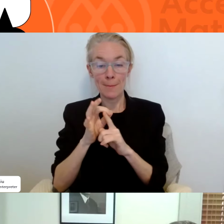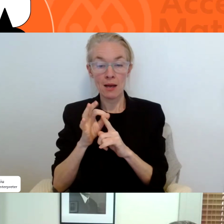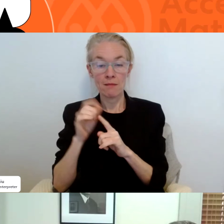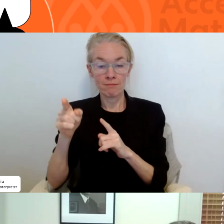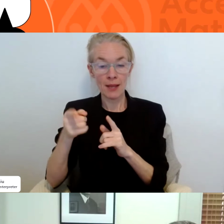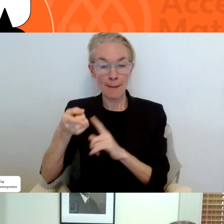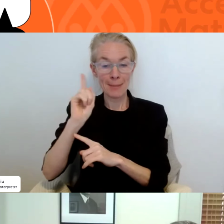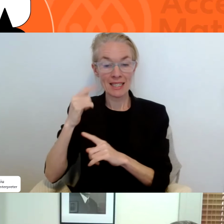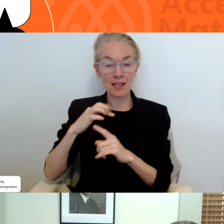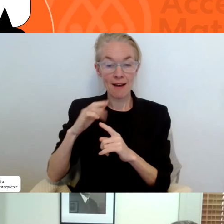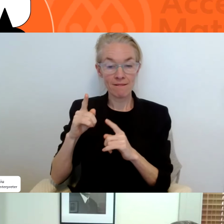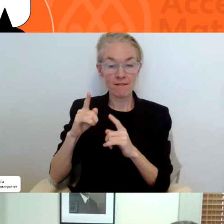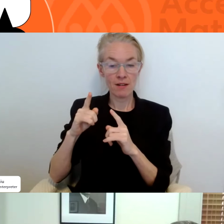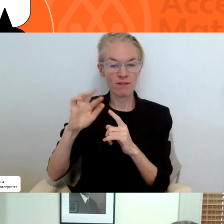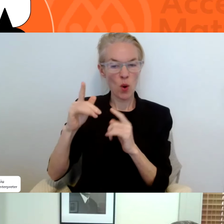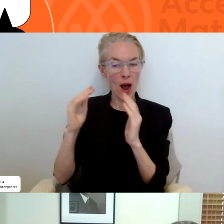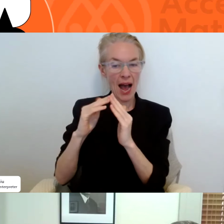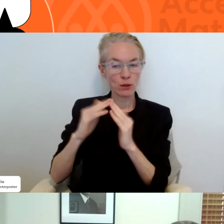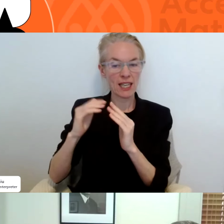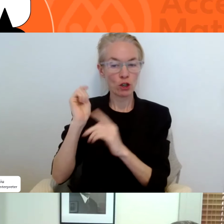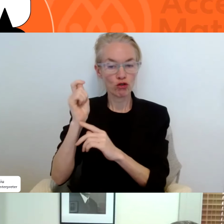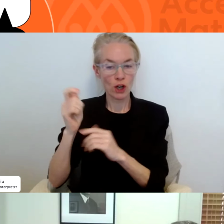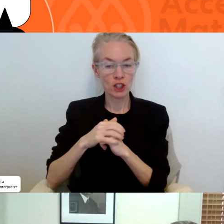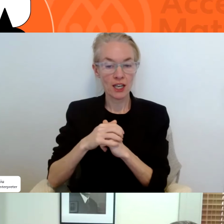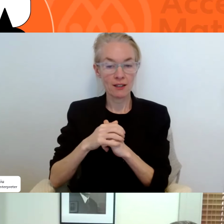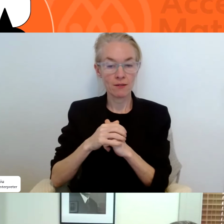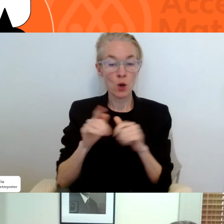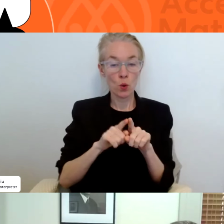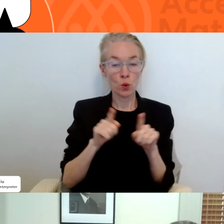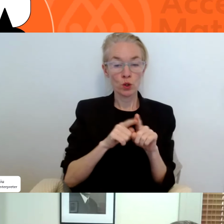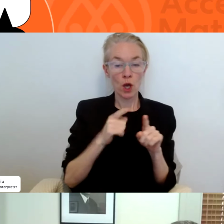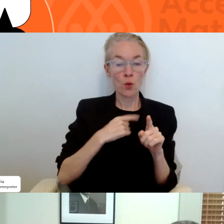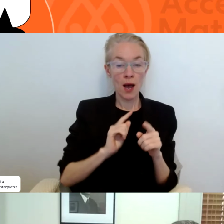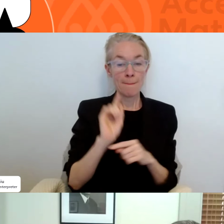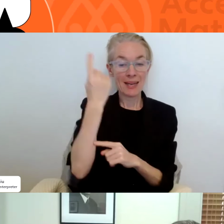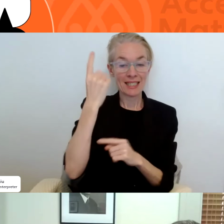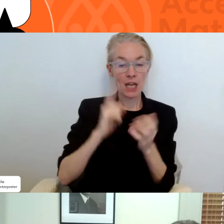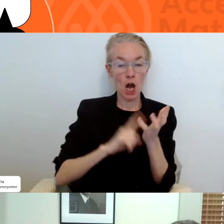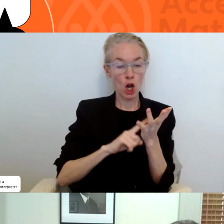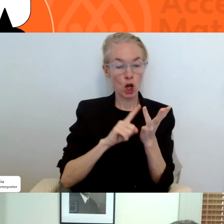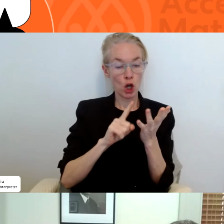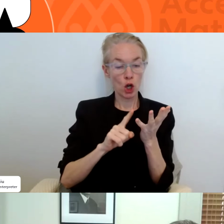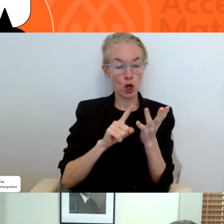and Honourable Louise Upston, Minister For Disability Issues, but unfortunately